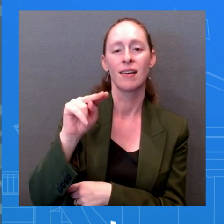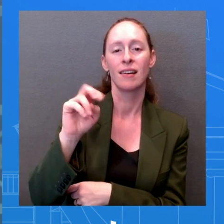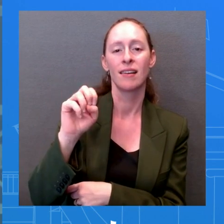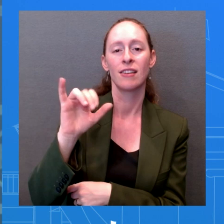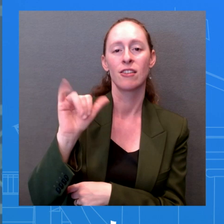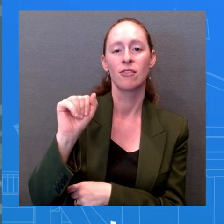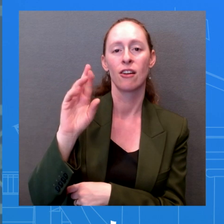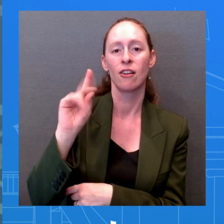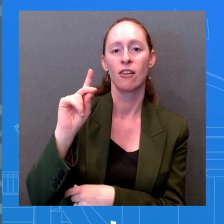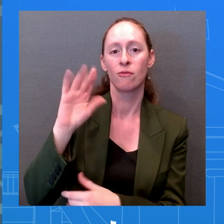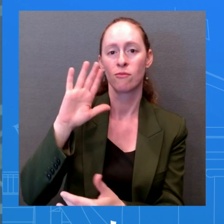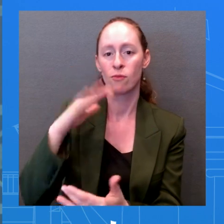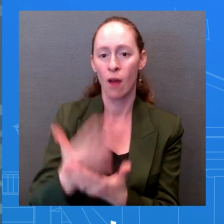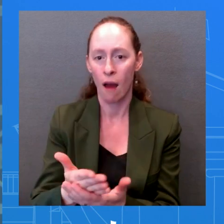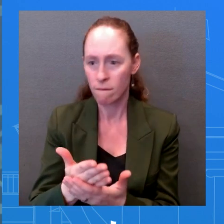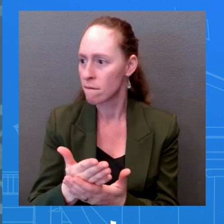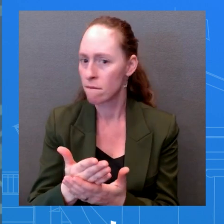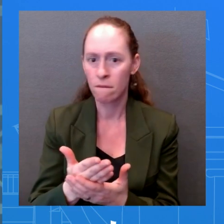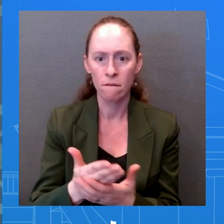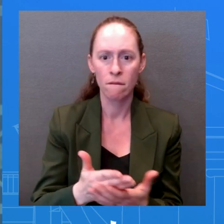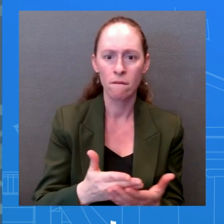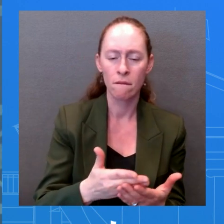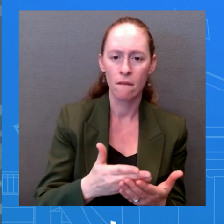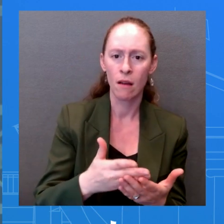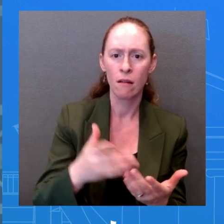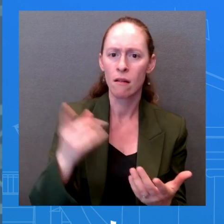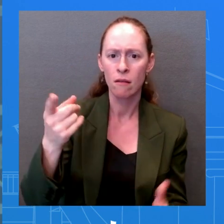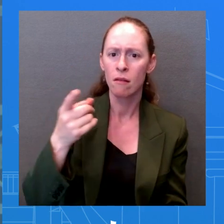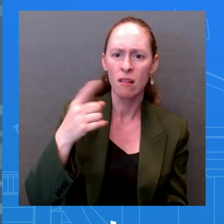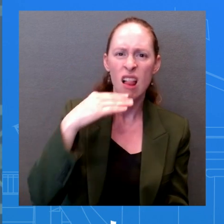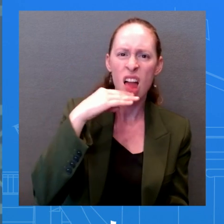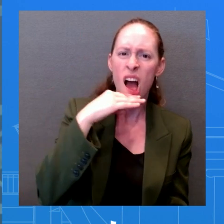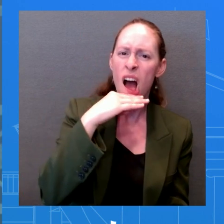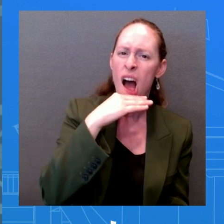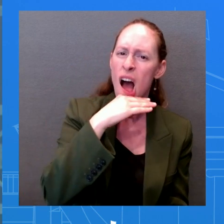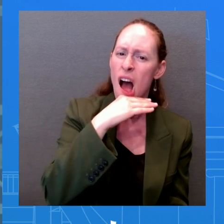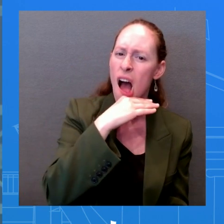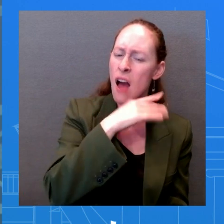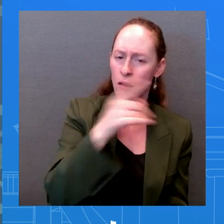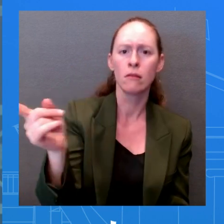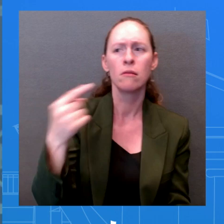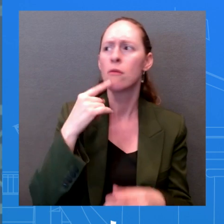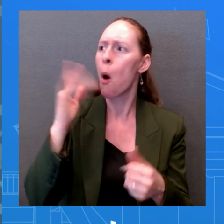abandoned as well, you know, deserve better.